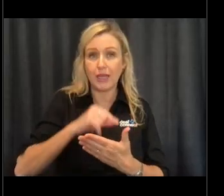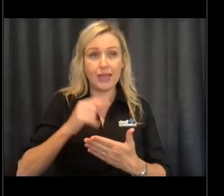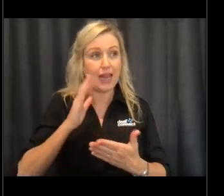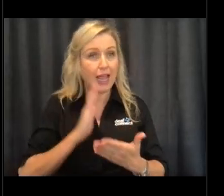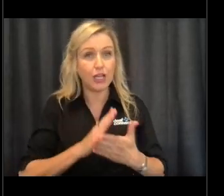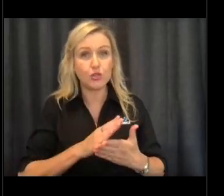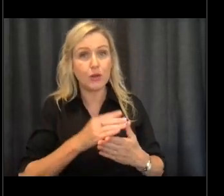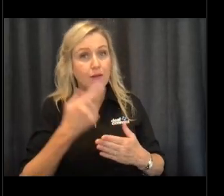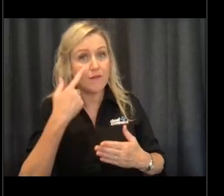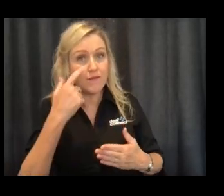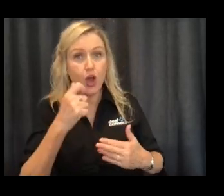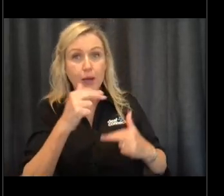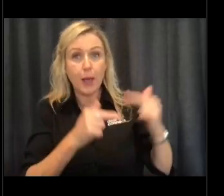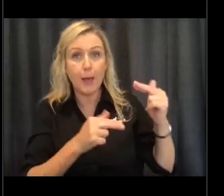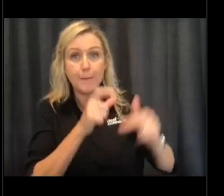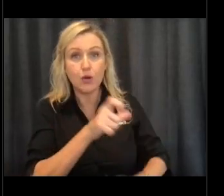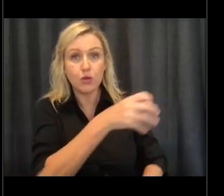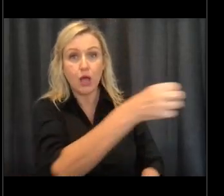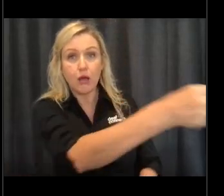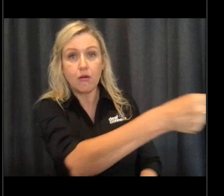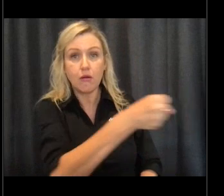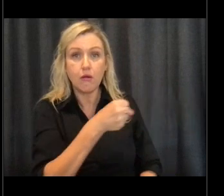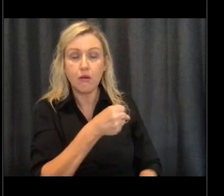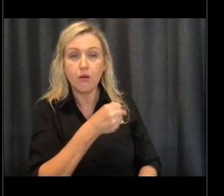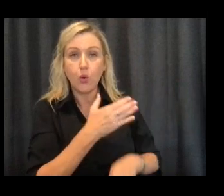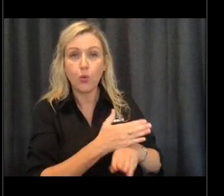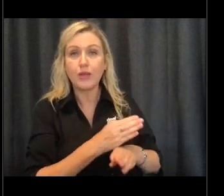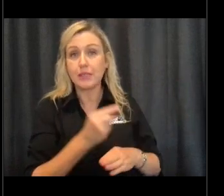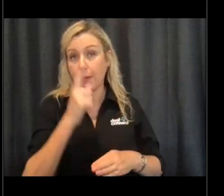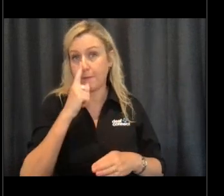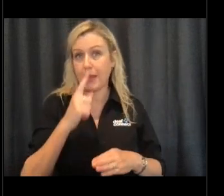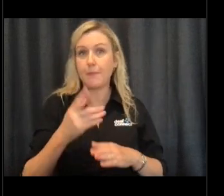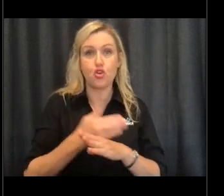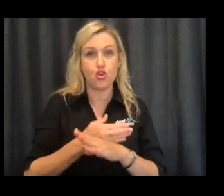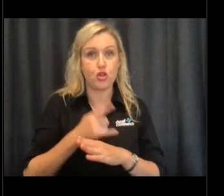Some people are getting it earlier and good luck to them, they're lucky, but that's the